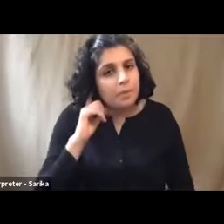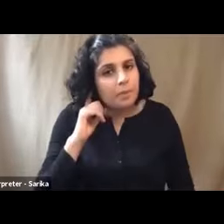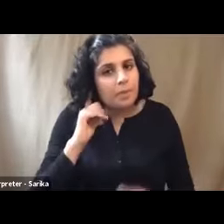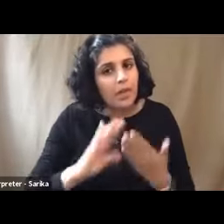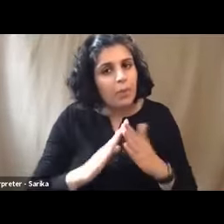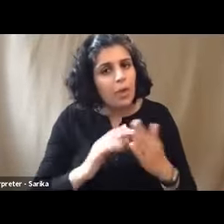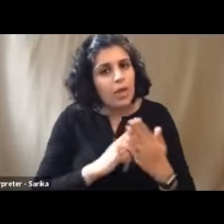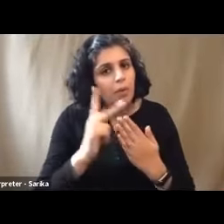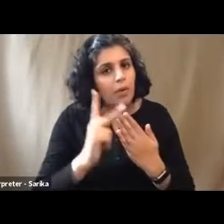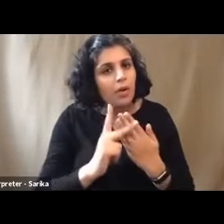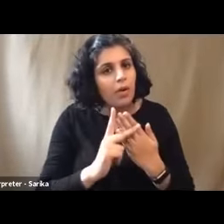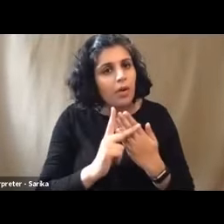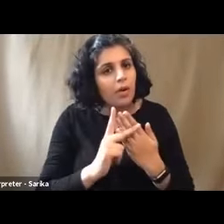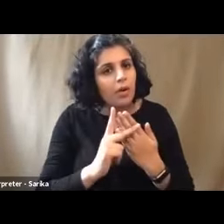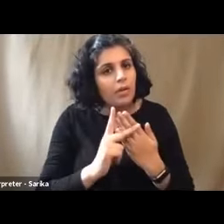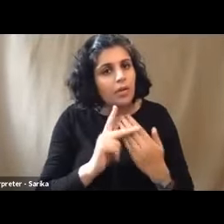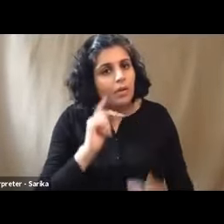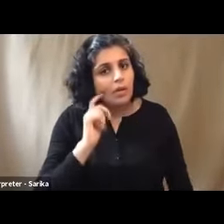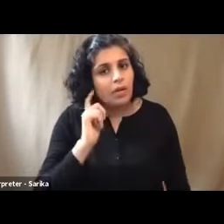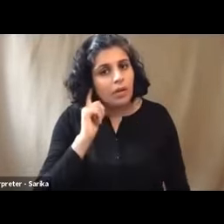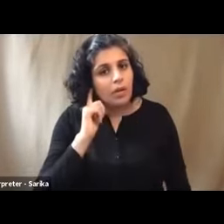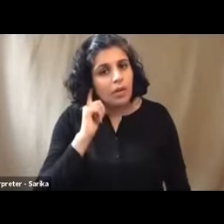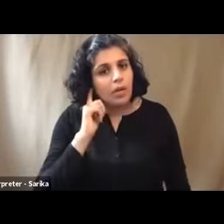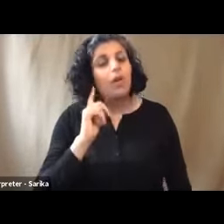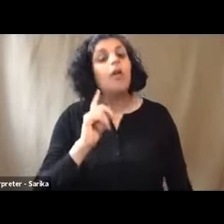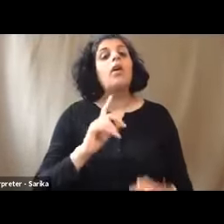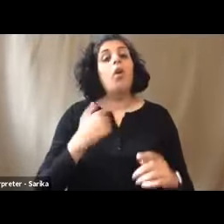hygiene kits and packets.